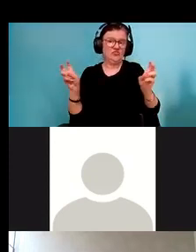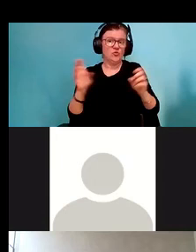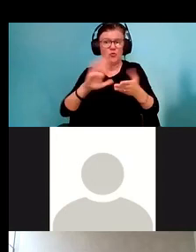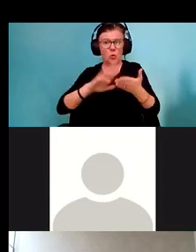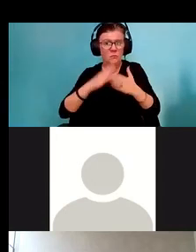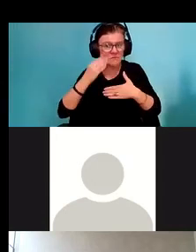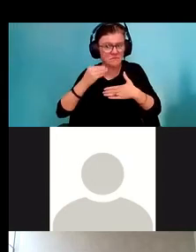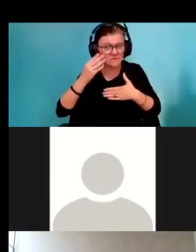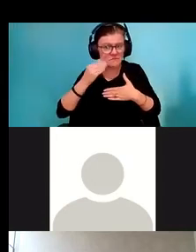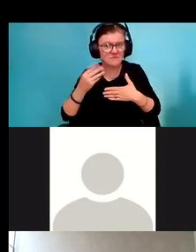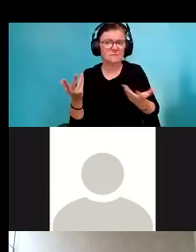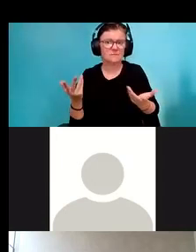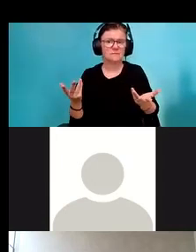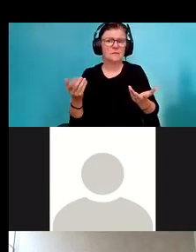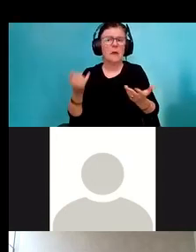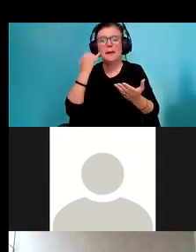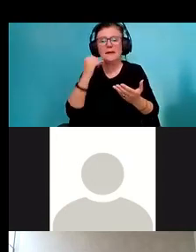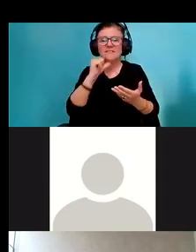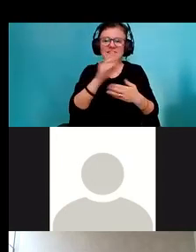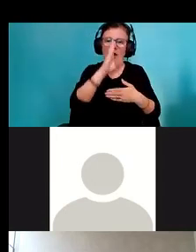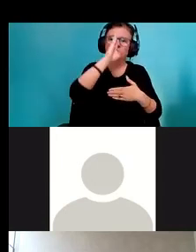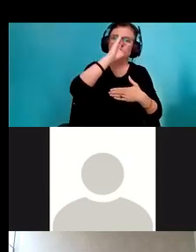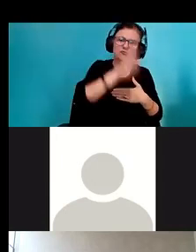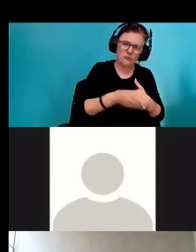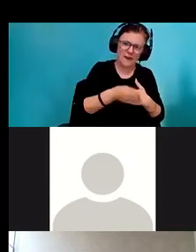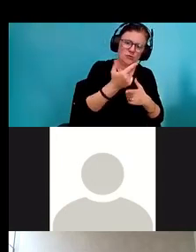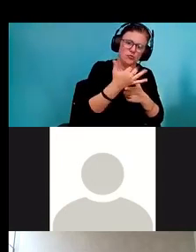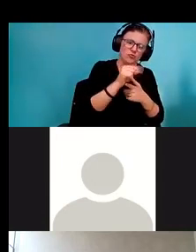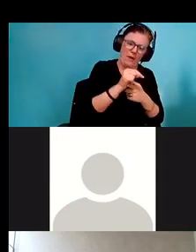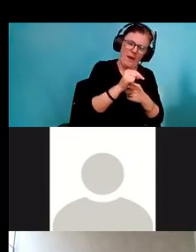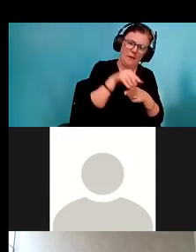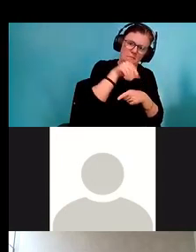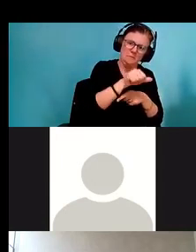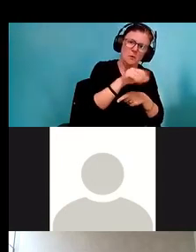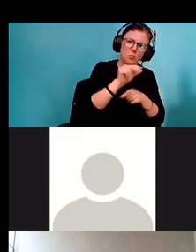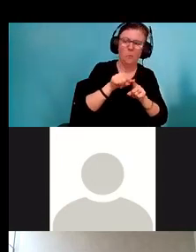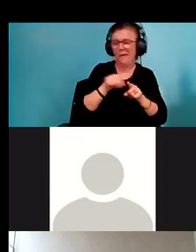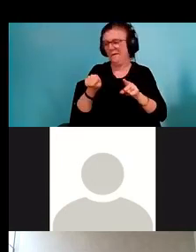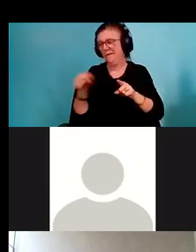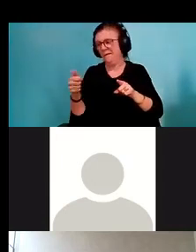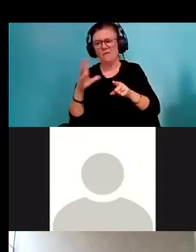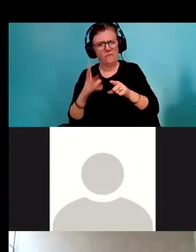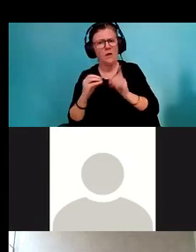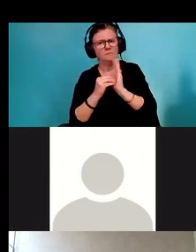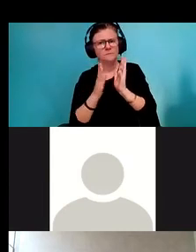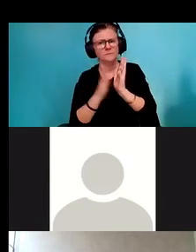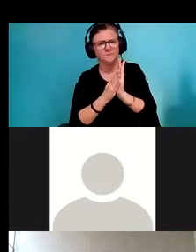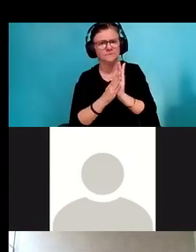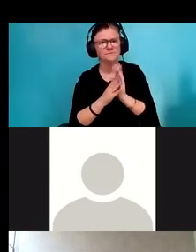even if it's aside from the scope of the grant. And then, finally, this other question on the forms